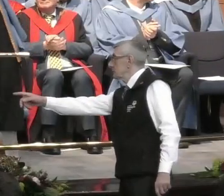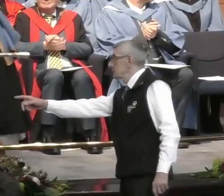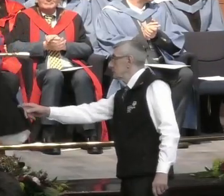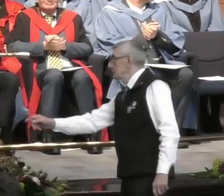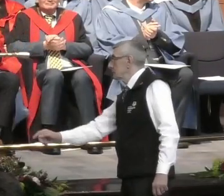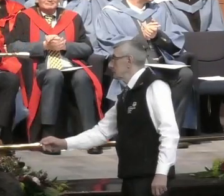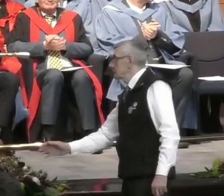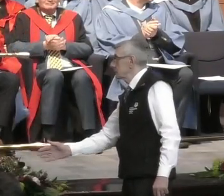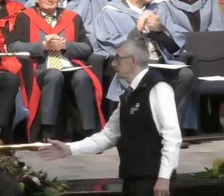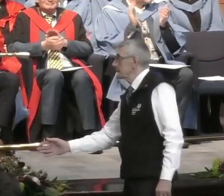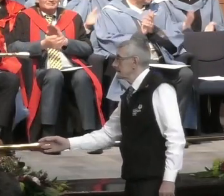Hood Abdul Rahiman.